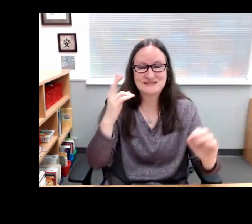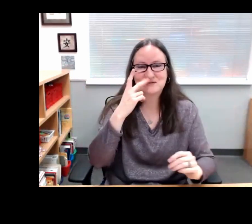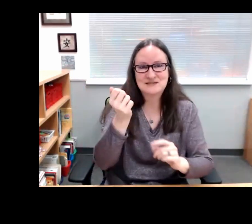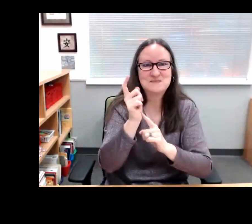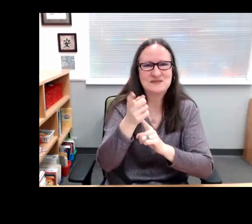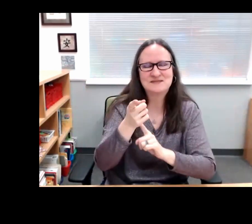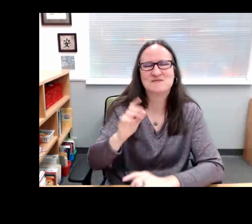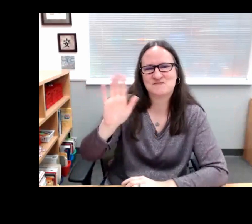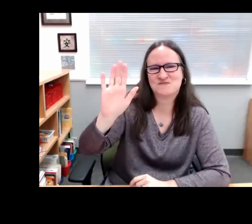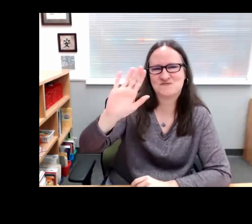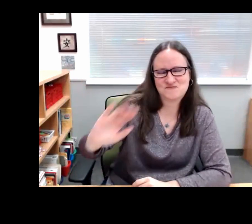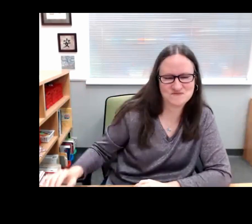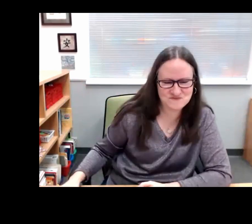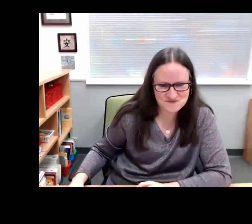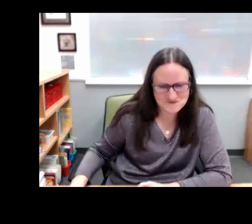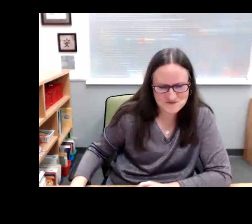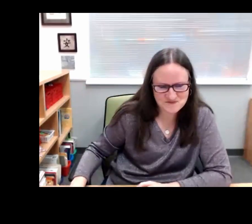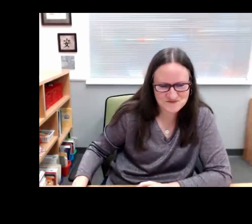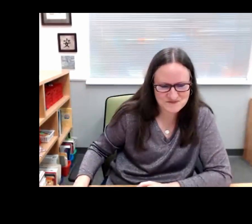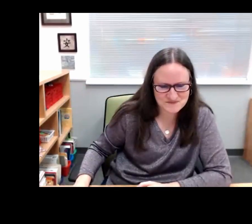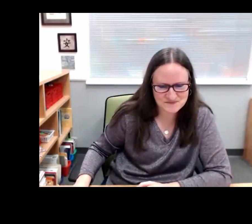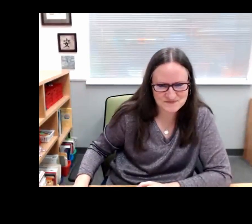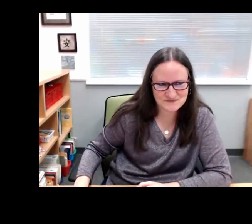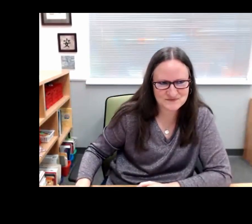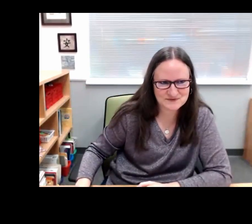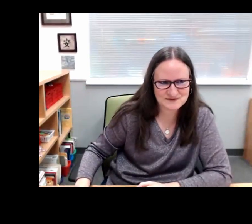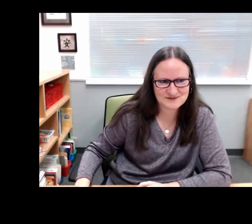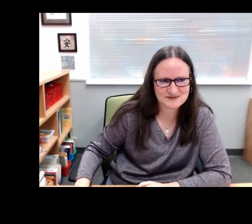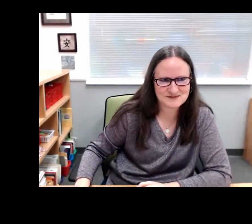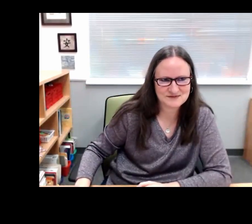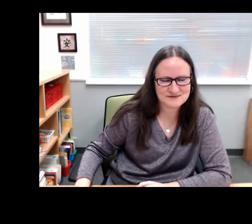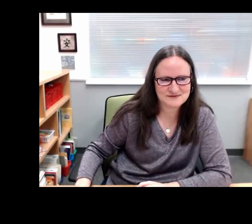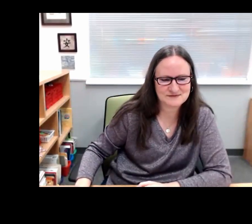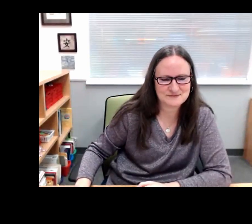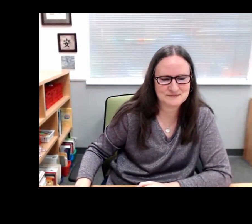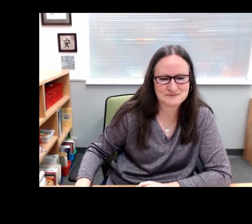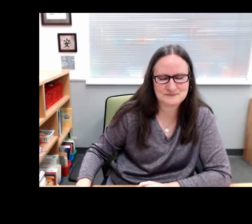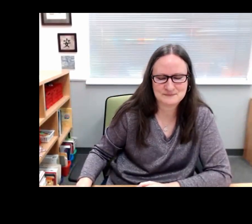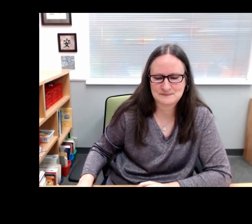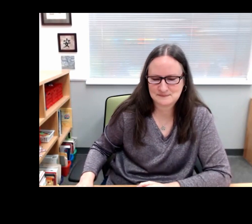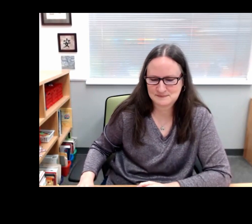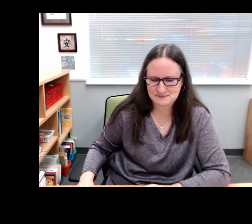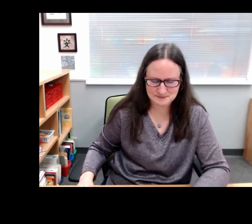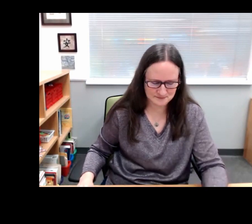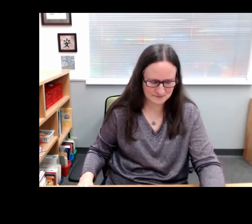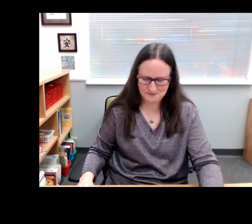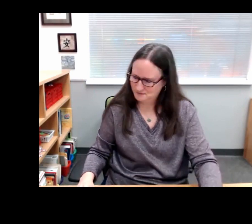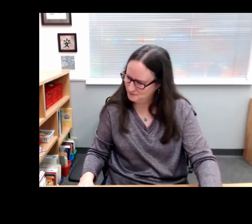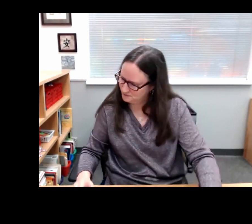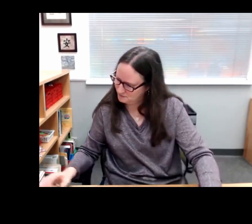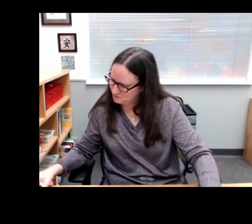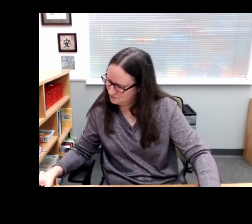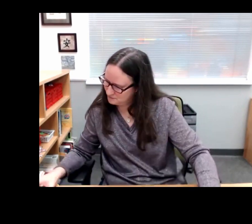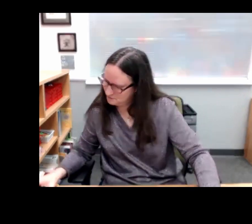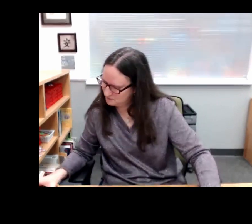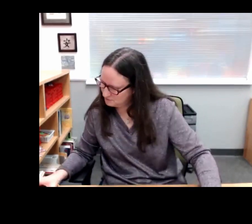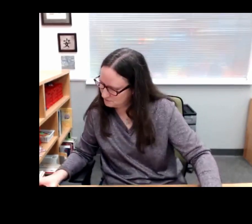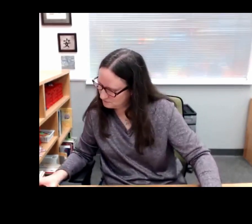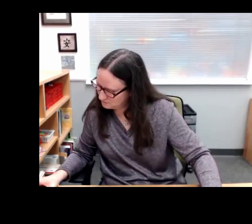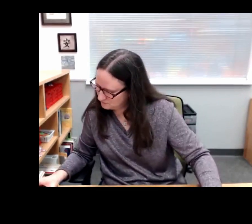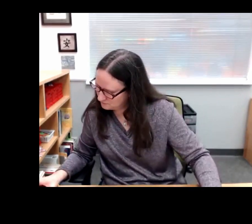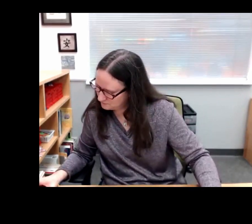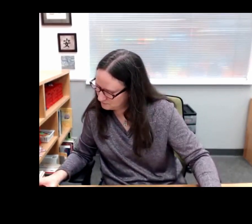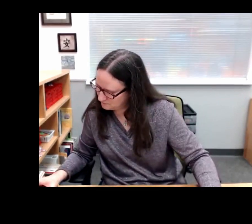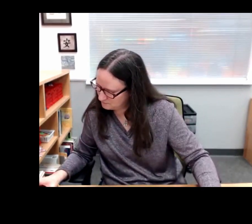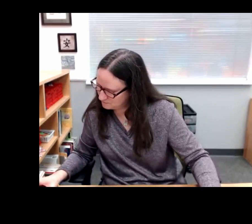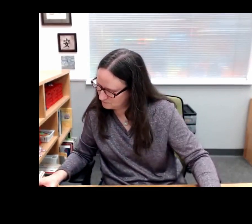take ten to, for use at the bathroom, get a snack, then I'll see you back here in 10 minutes.